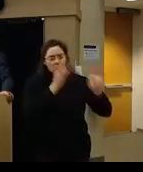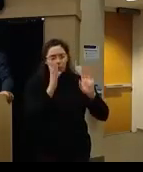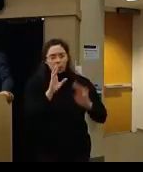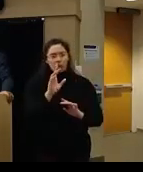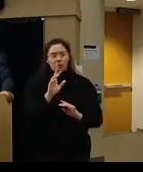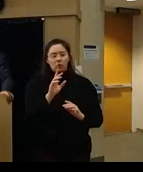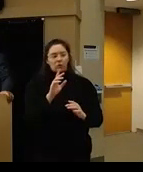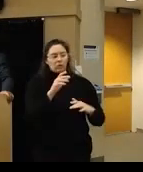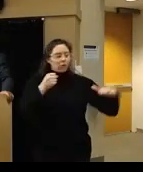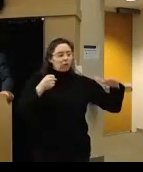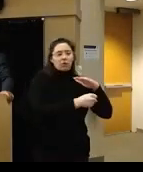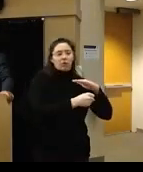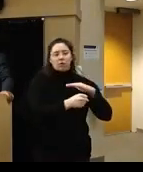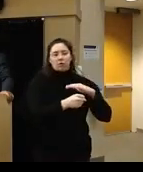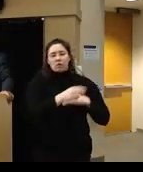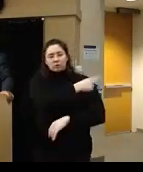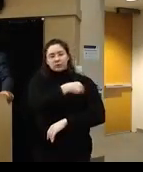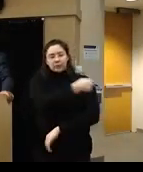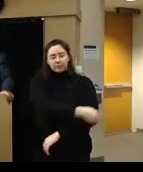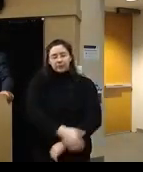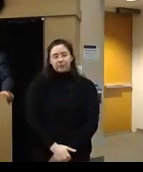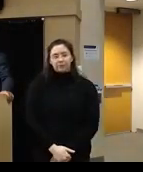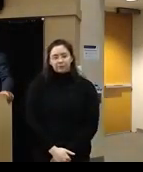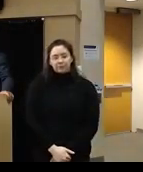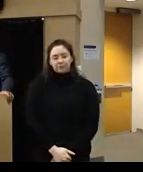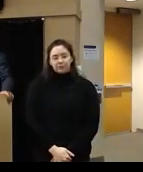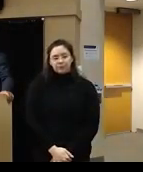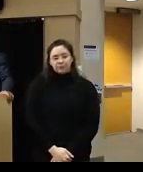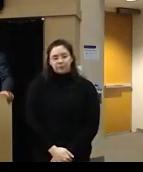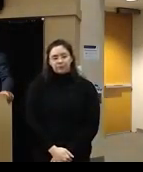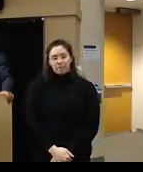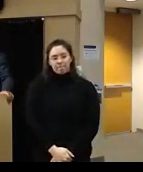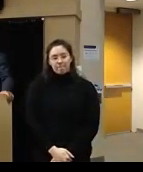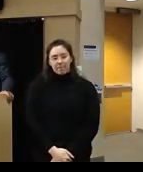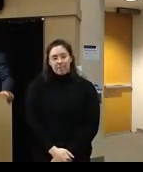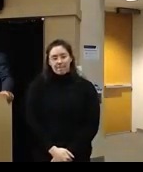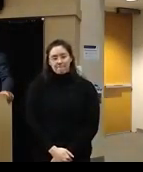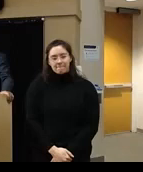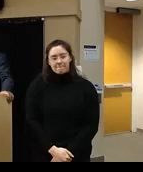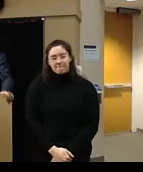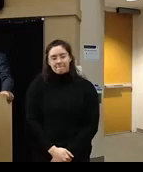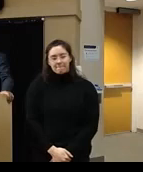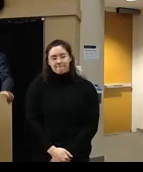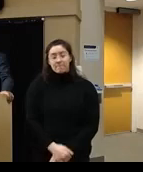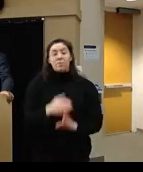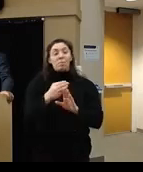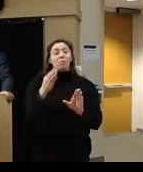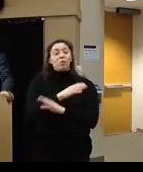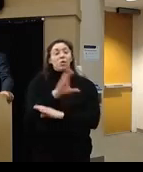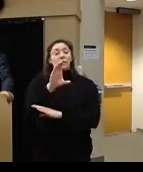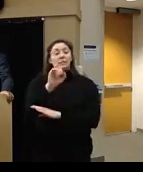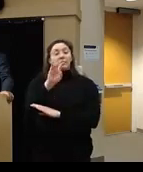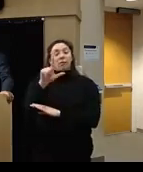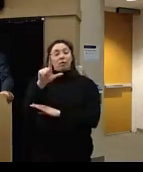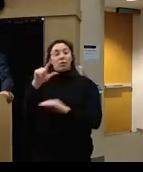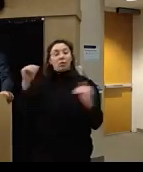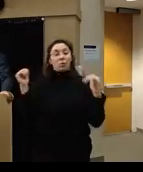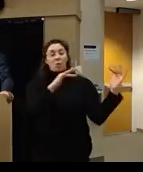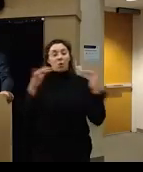asylums before the Civil War African-American patients free